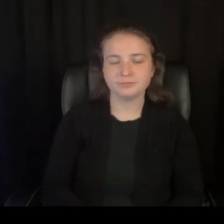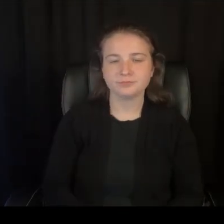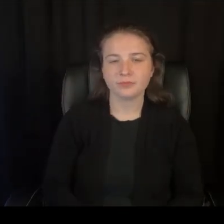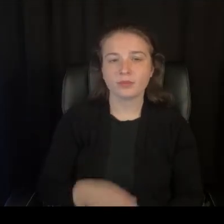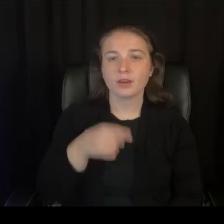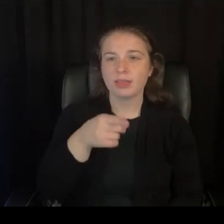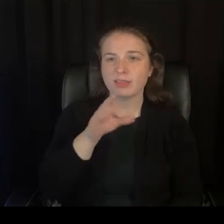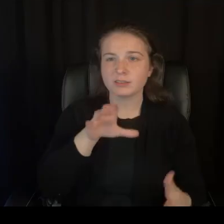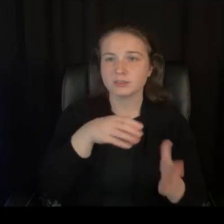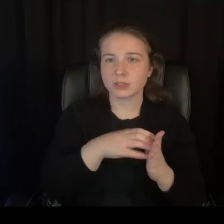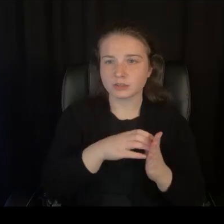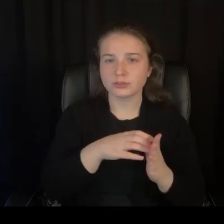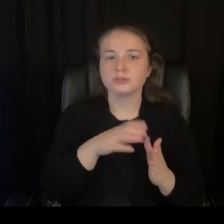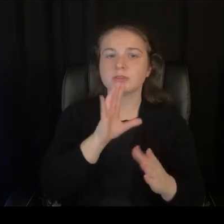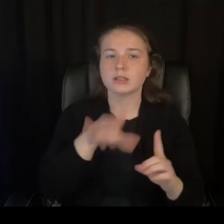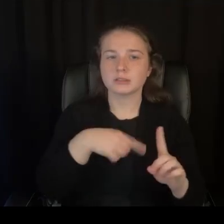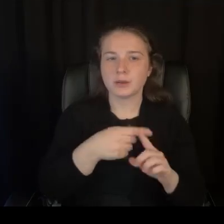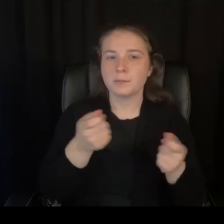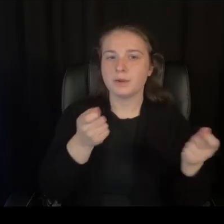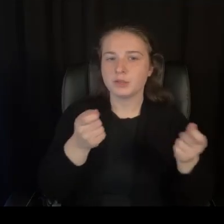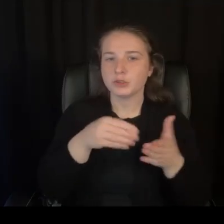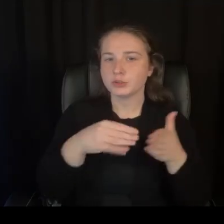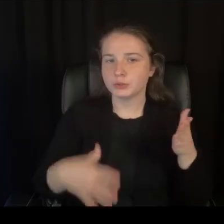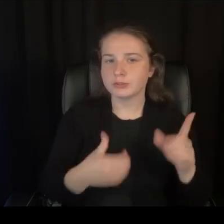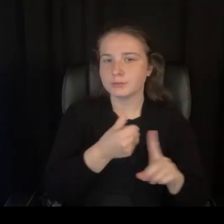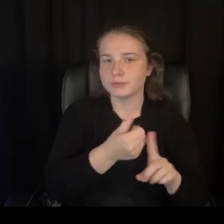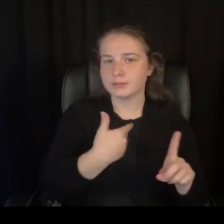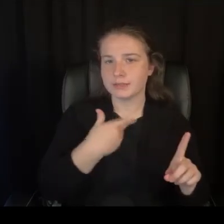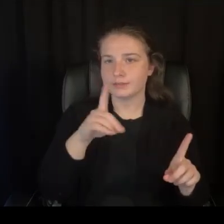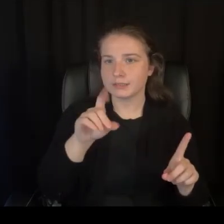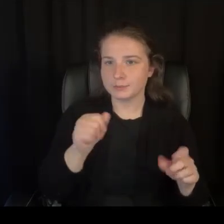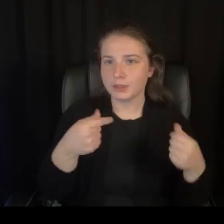This module covers the management of students with disabilities during transport.